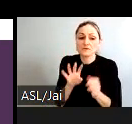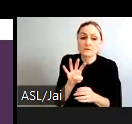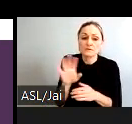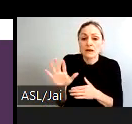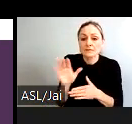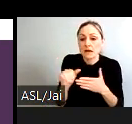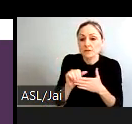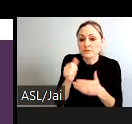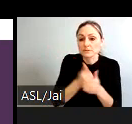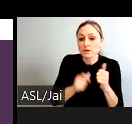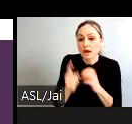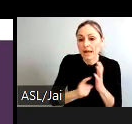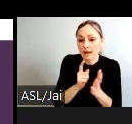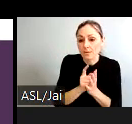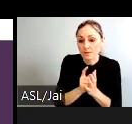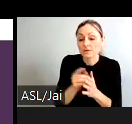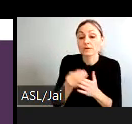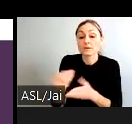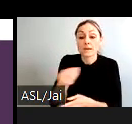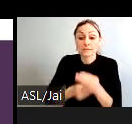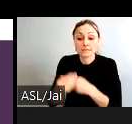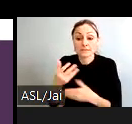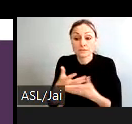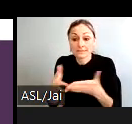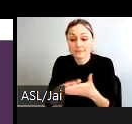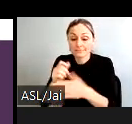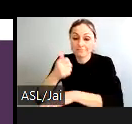Thus the compensation schedule is set at $45 per hour.